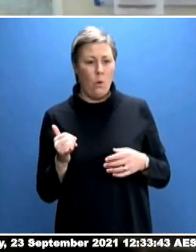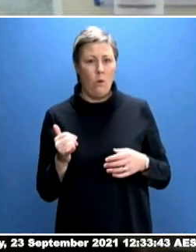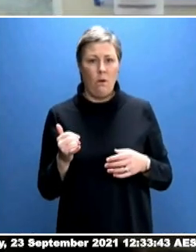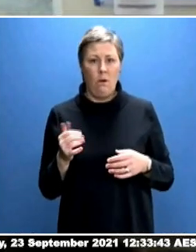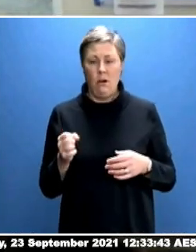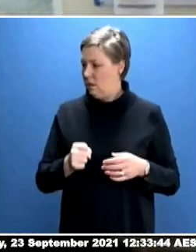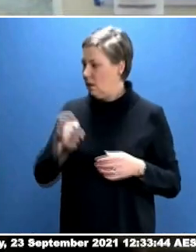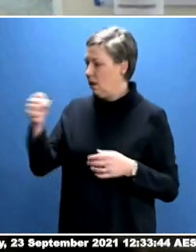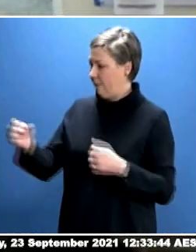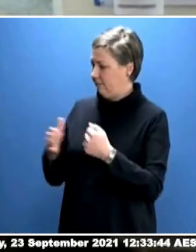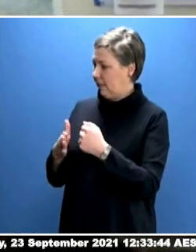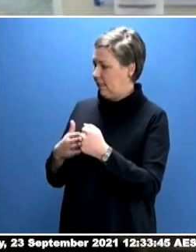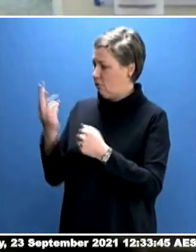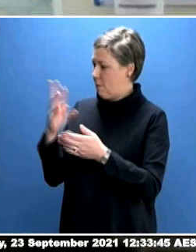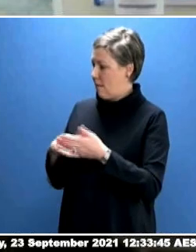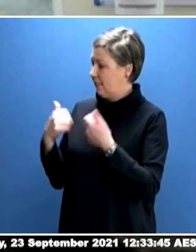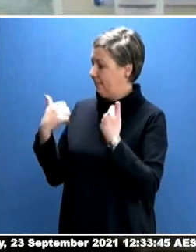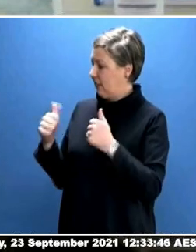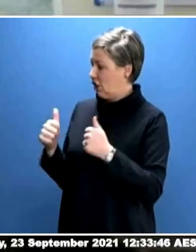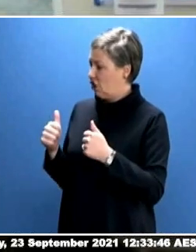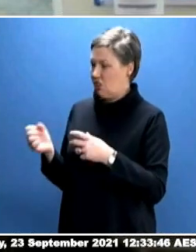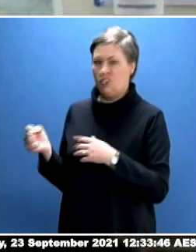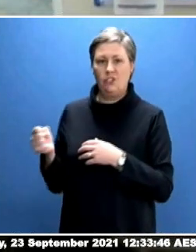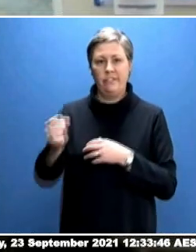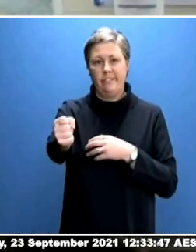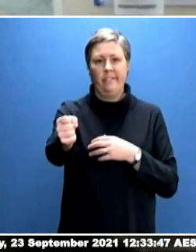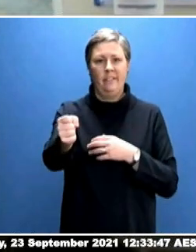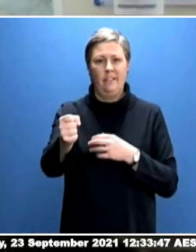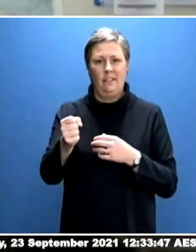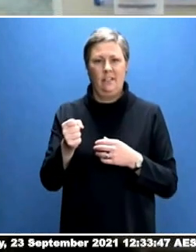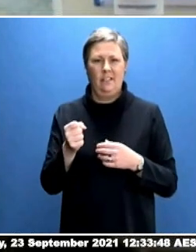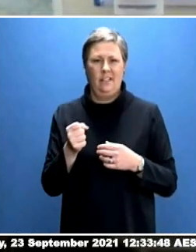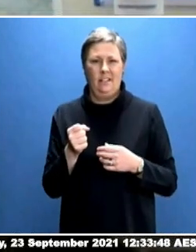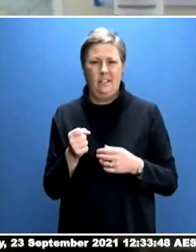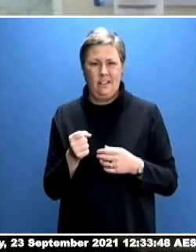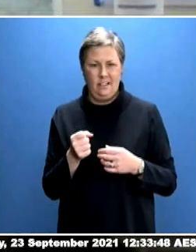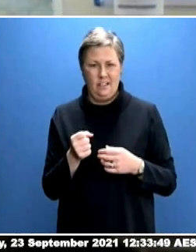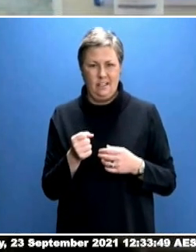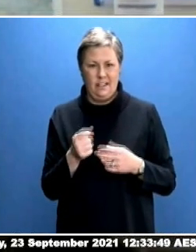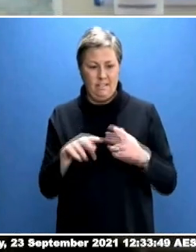kid for three months because they're out of control and we haven't quite charged